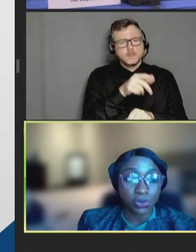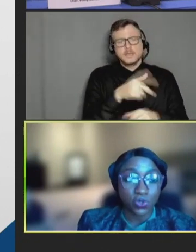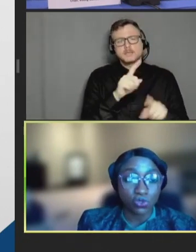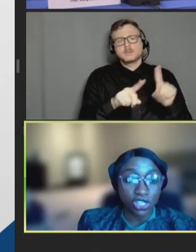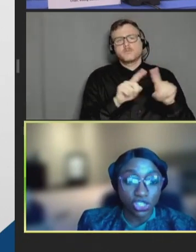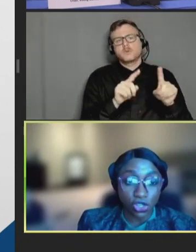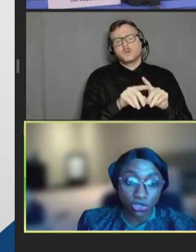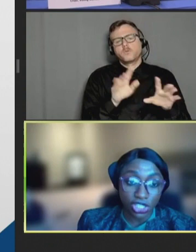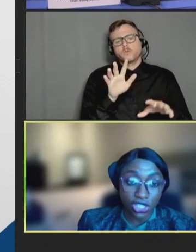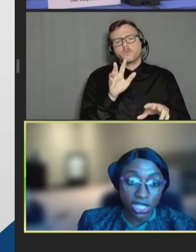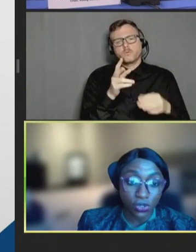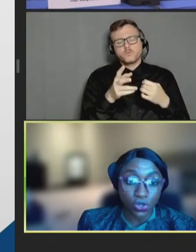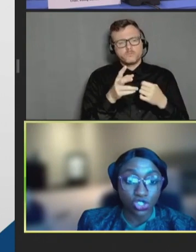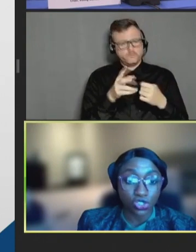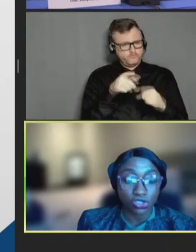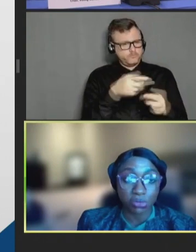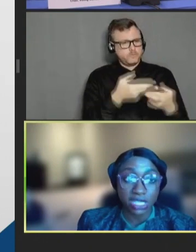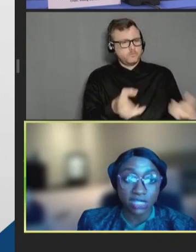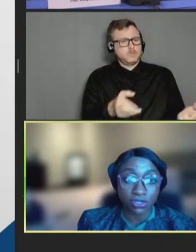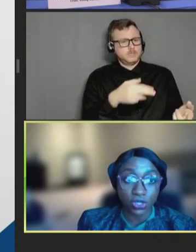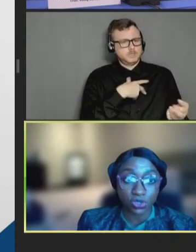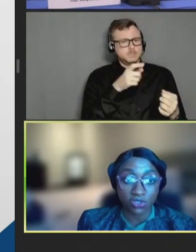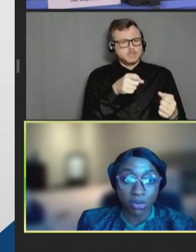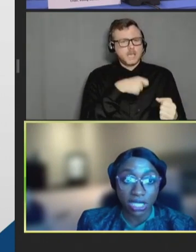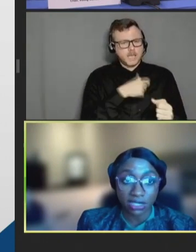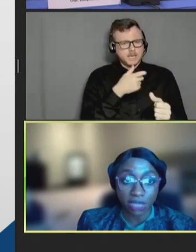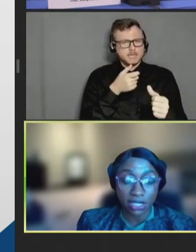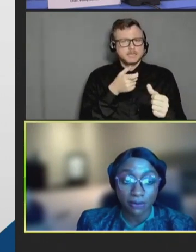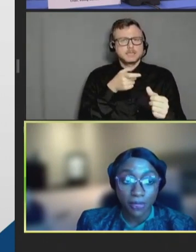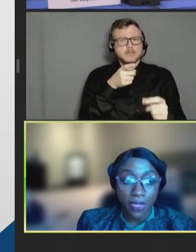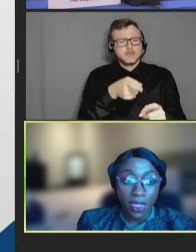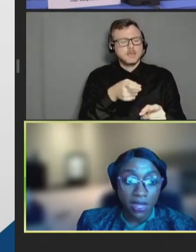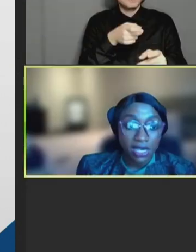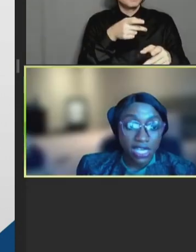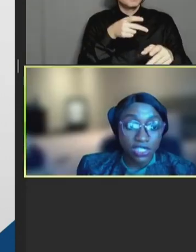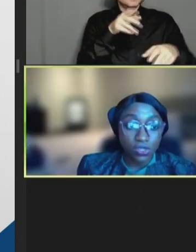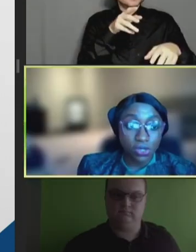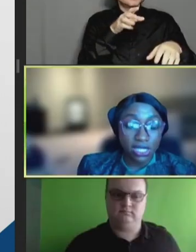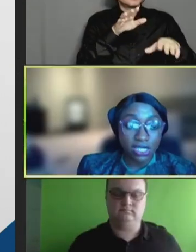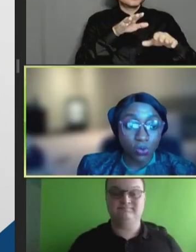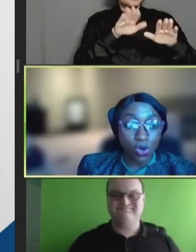be able to reach the unreached and also, children missed as a result of the pandemic. In doing this,